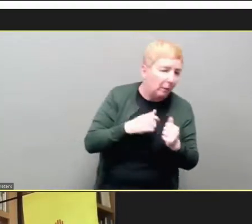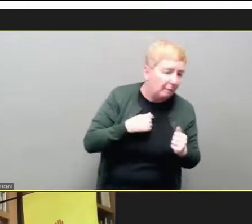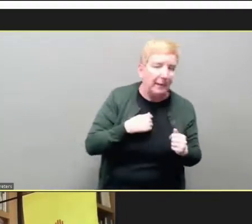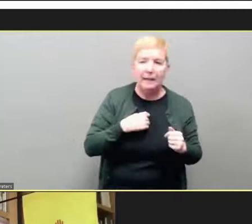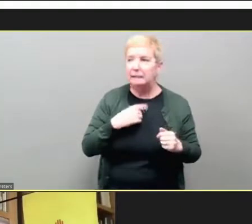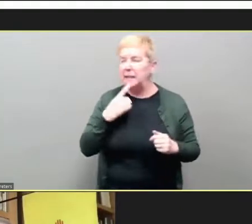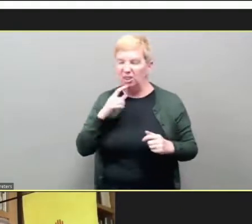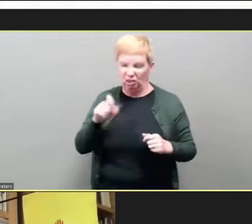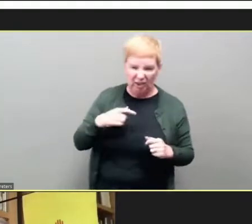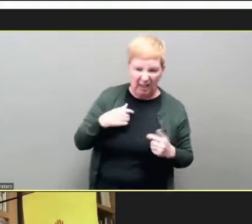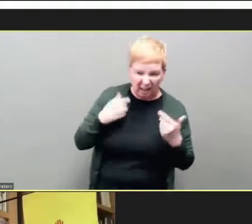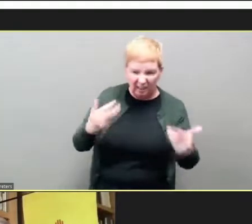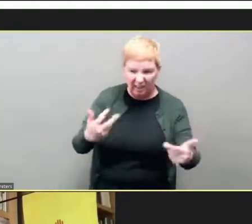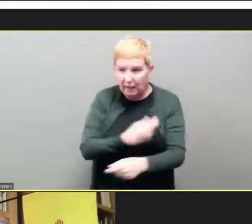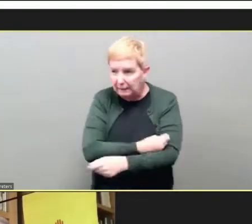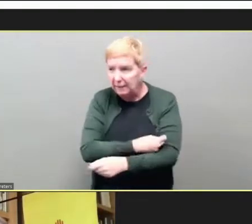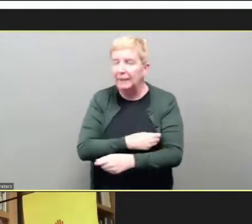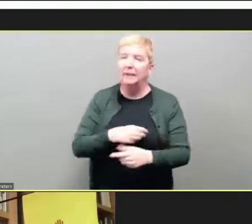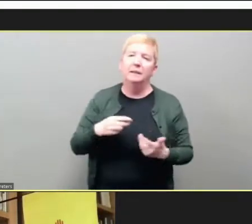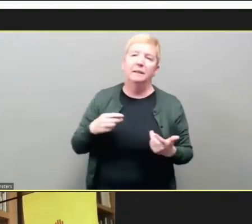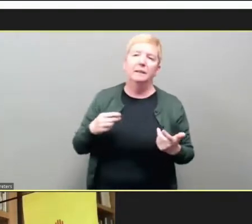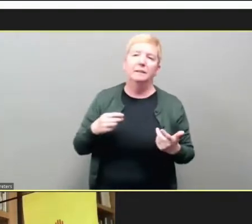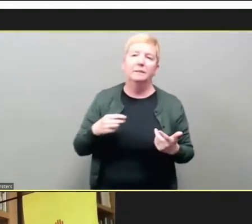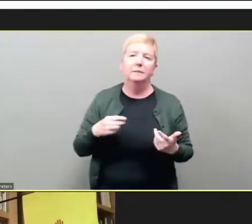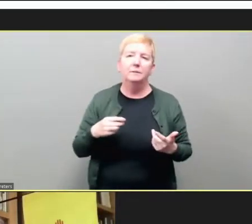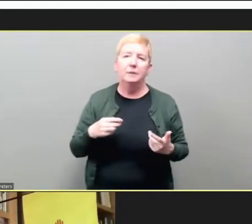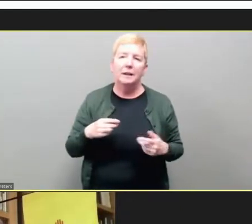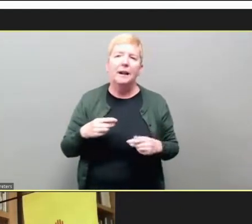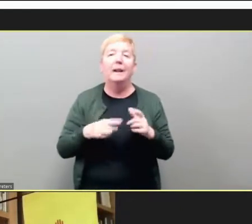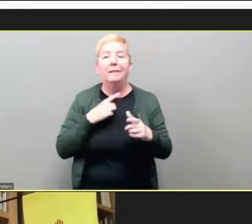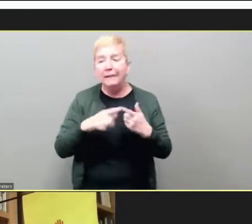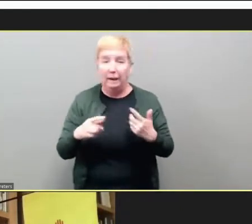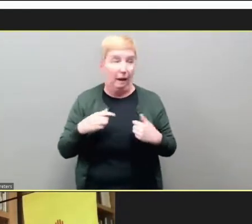vaccine? You know? And in every case something absolutely. You know after we